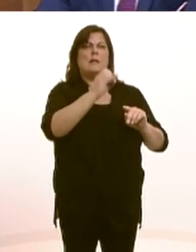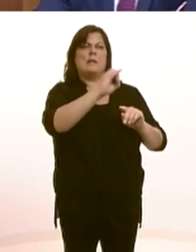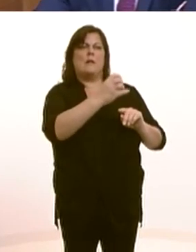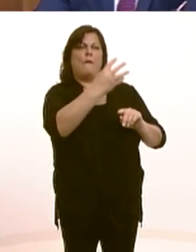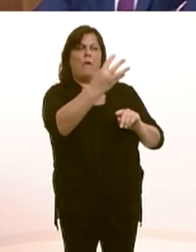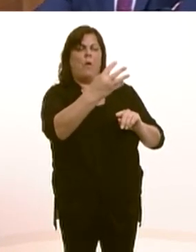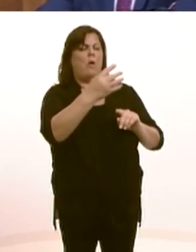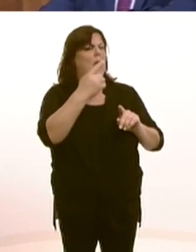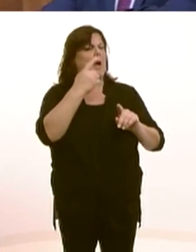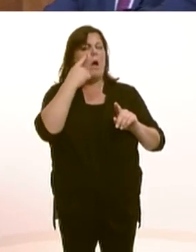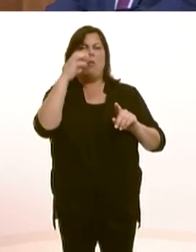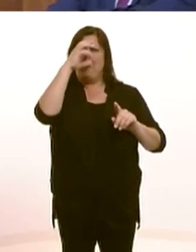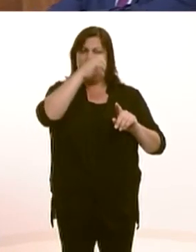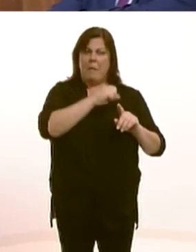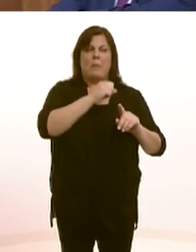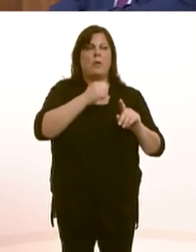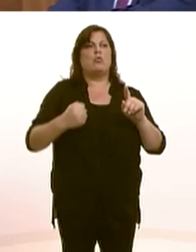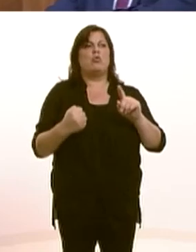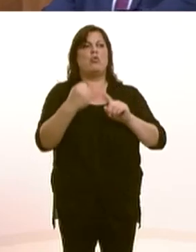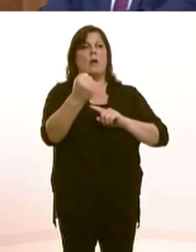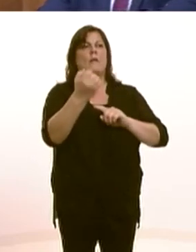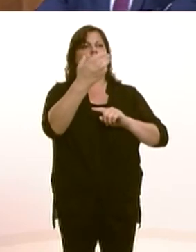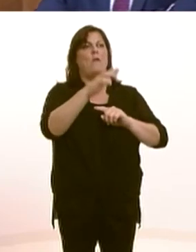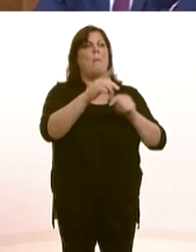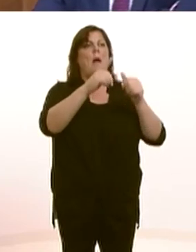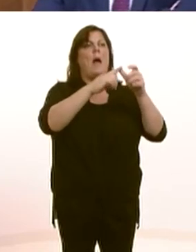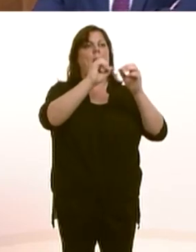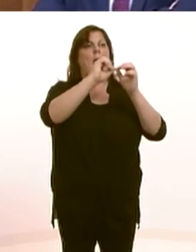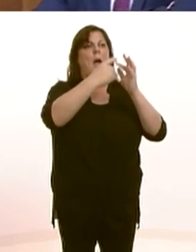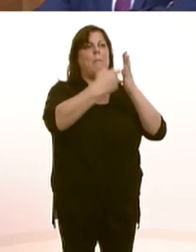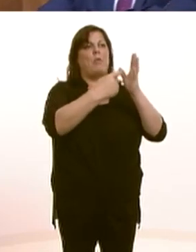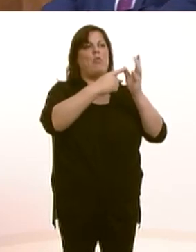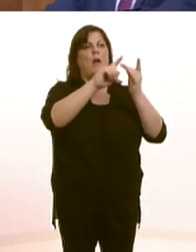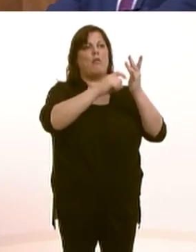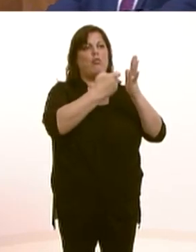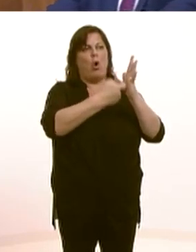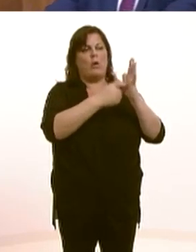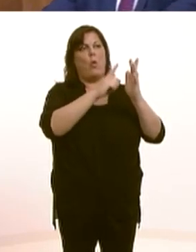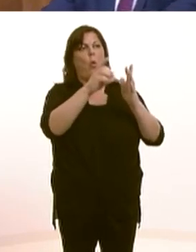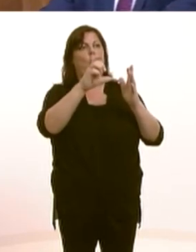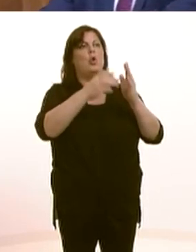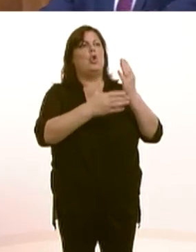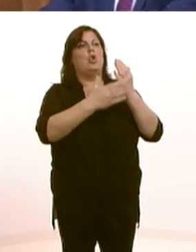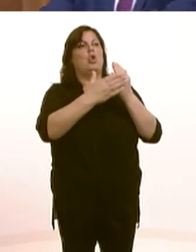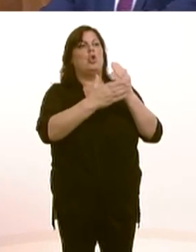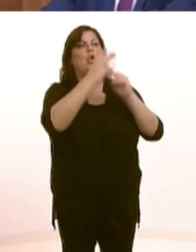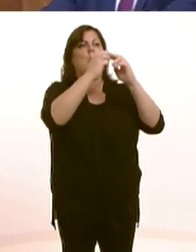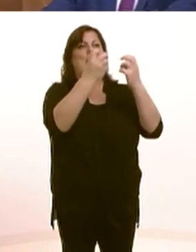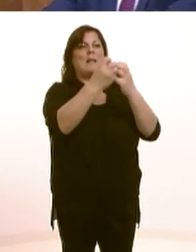I remember trains coming through Bridgend station having come down from Aberaeron and Newcastle Emlyn on the spur, carrying milk in those days.